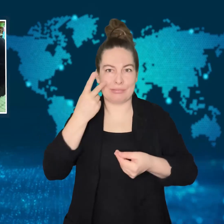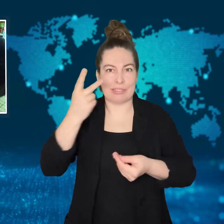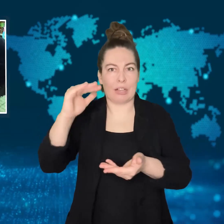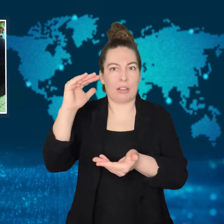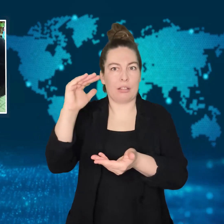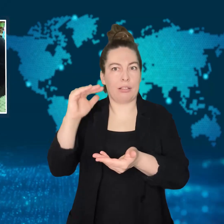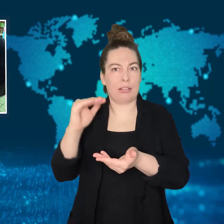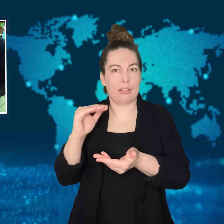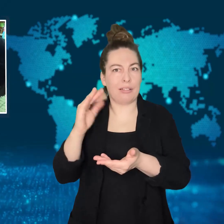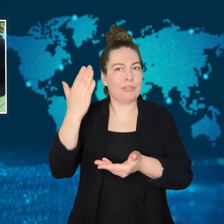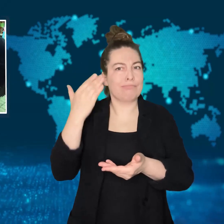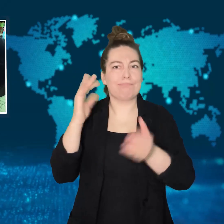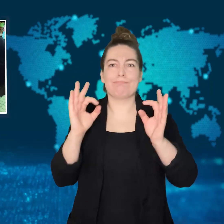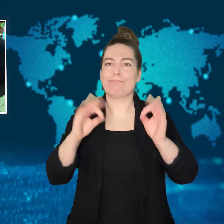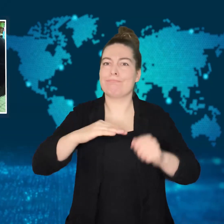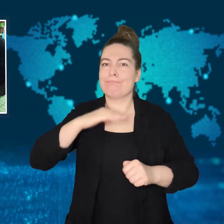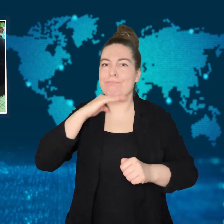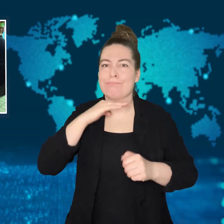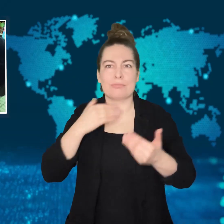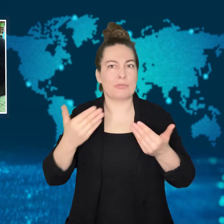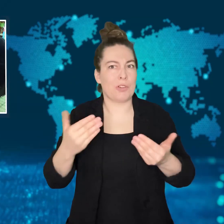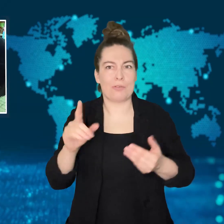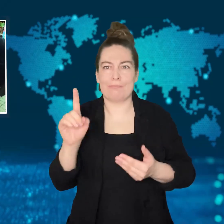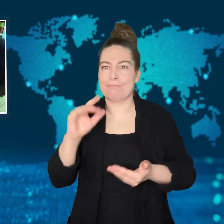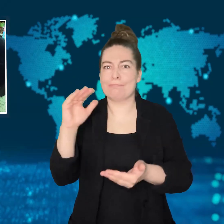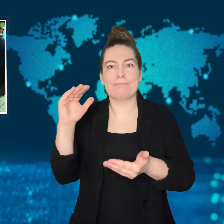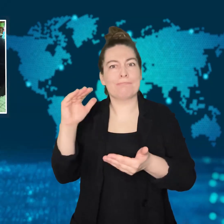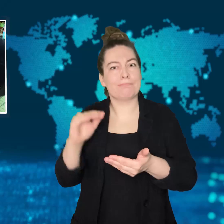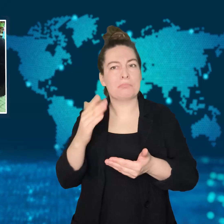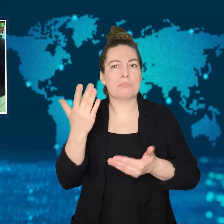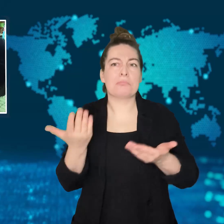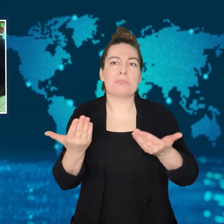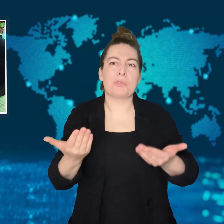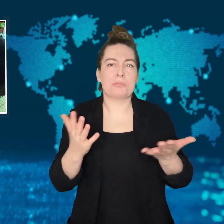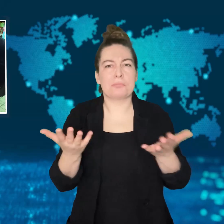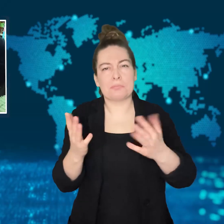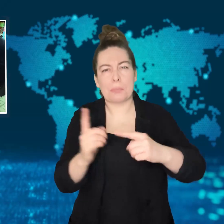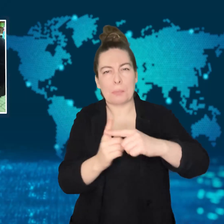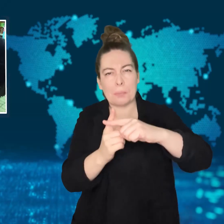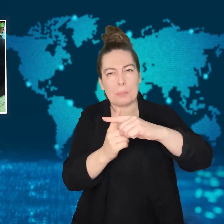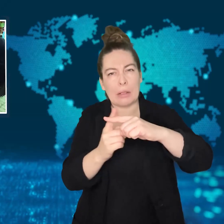rice have reached supermarket shelves.